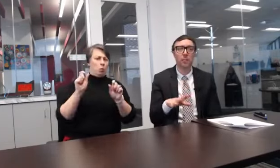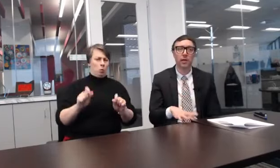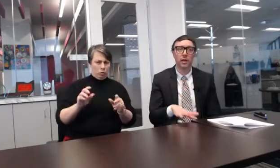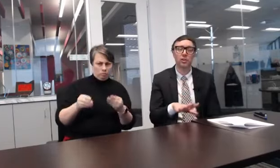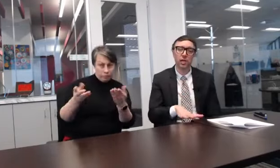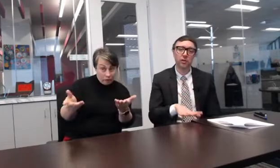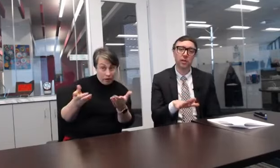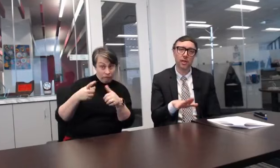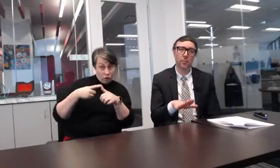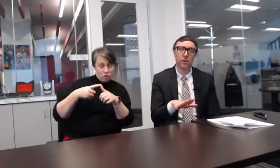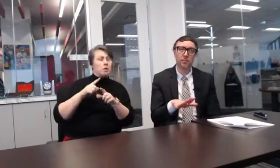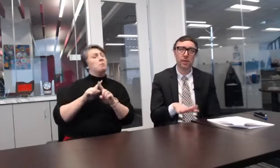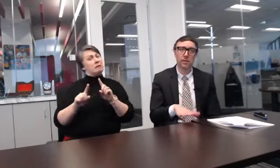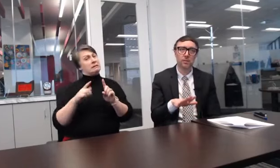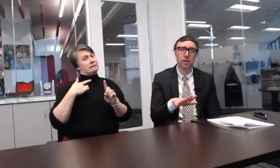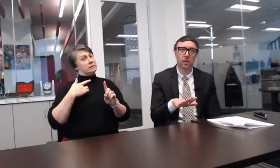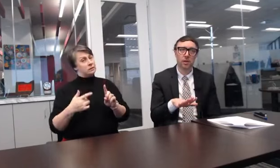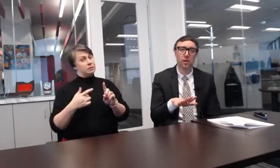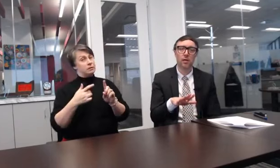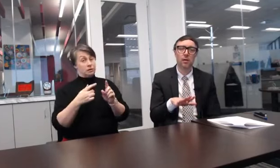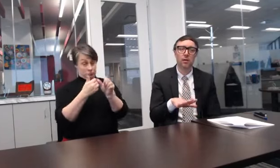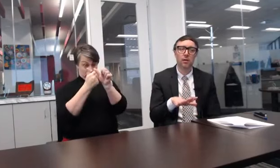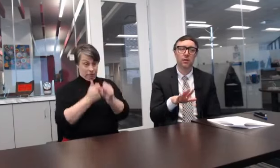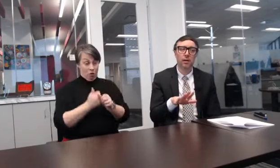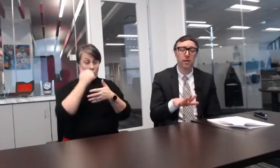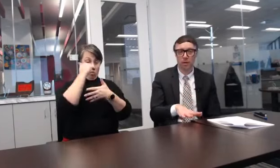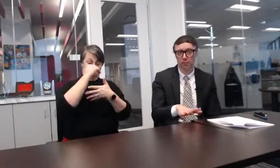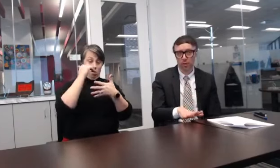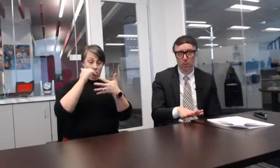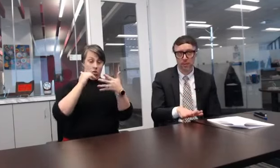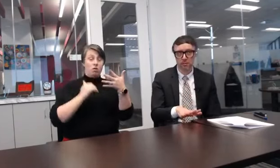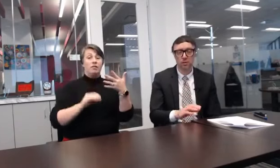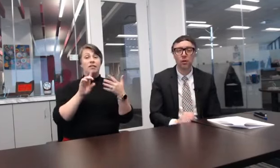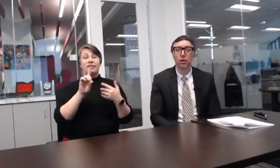But again, generally it was based on the date of request.